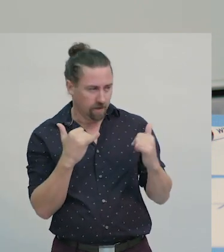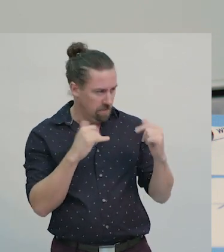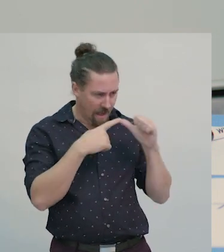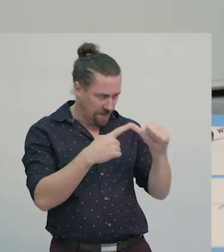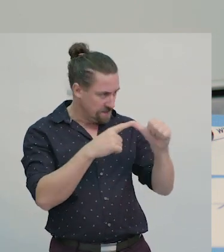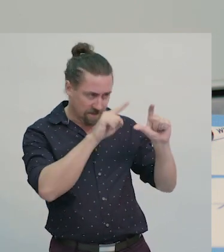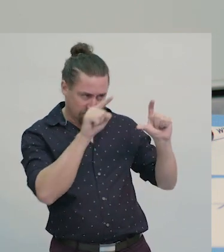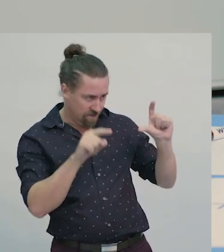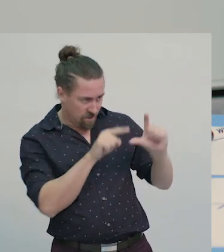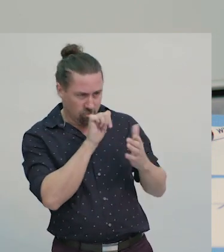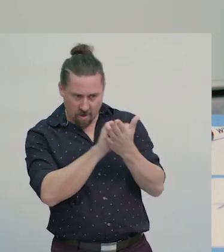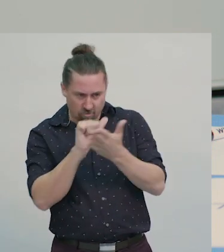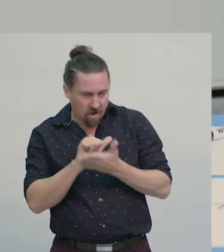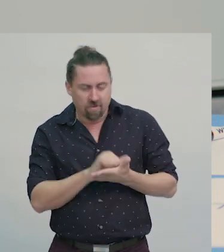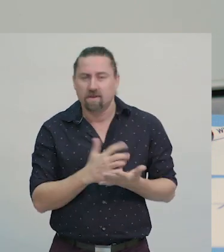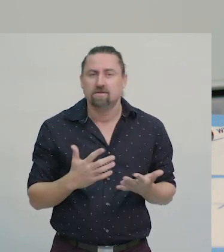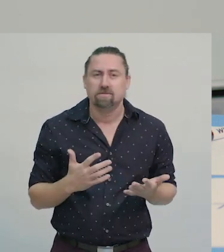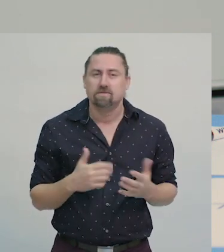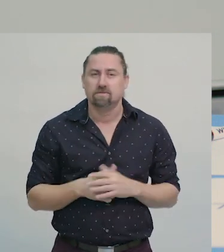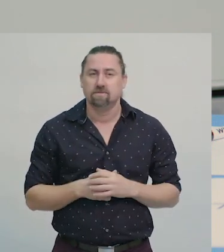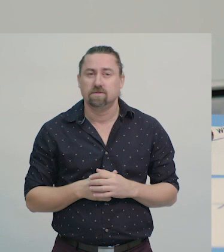The best way we can check is to add the four angles,